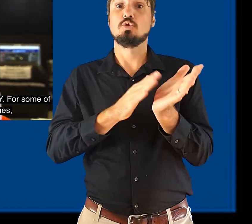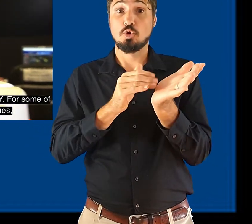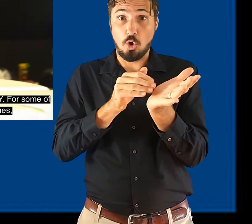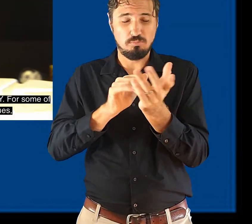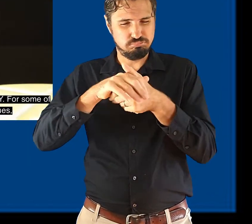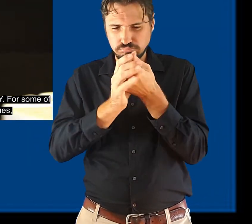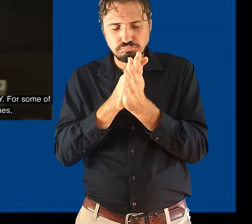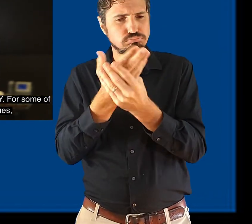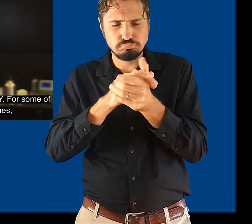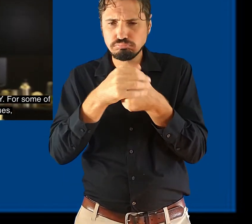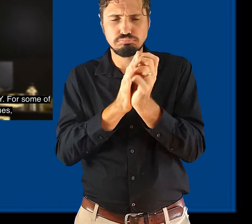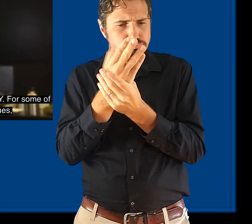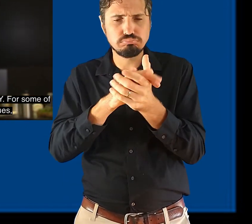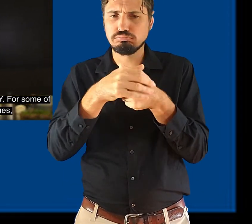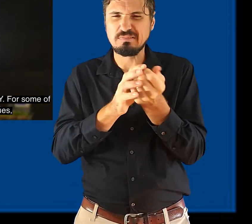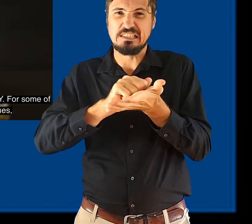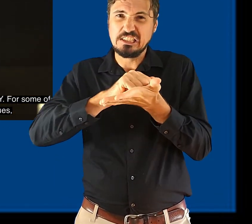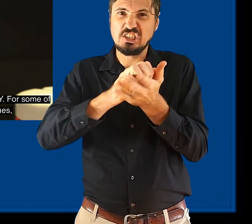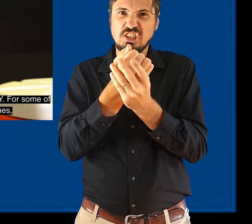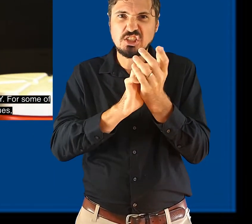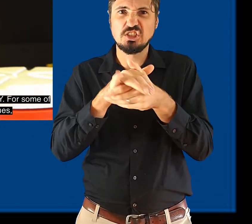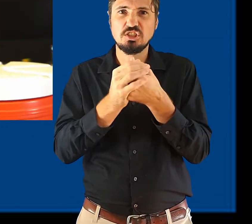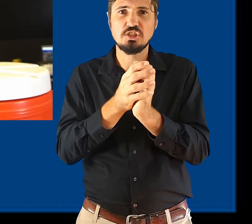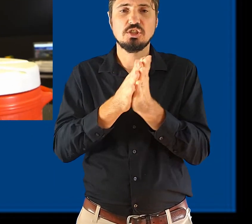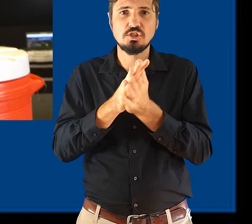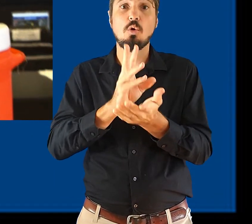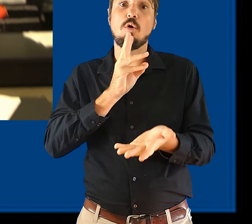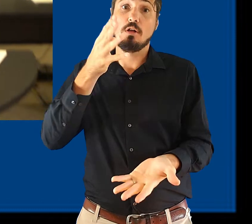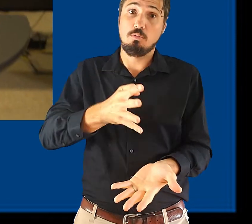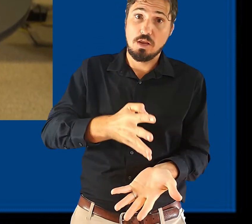you want to wet your hands first. You want to get soap on your hands.